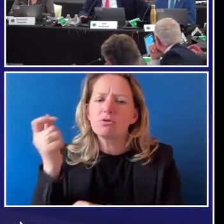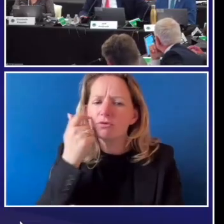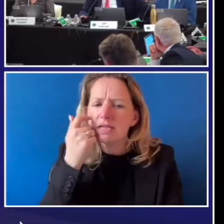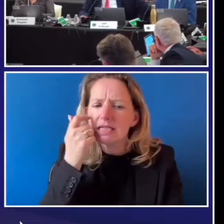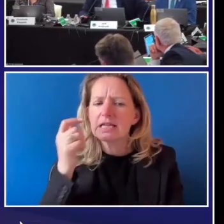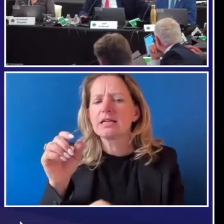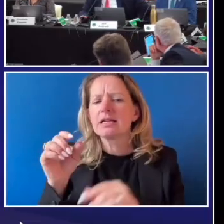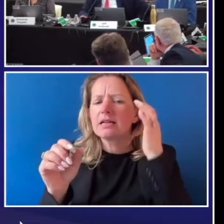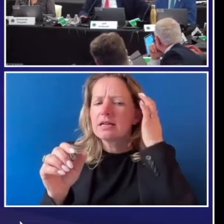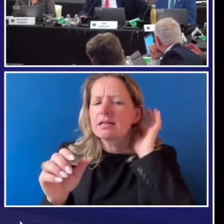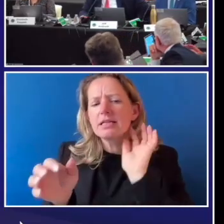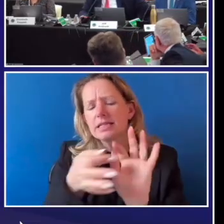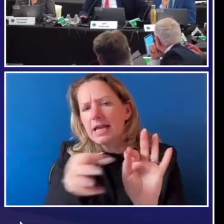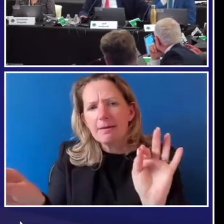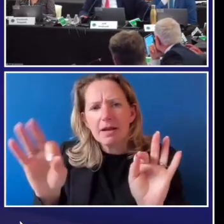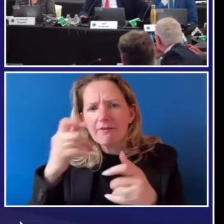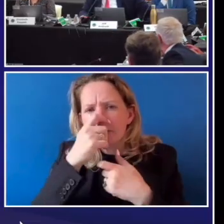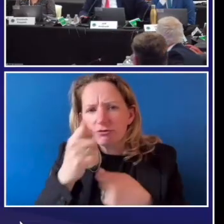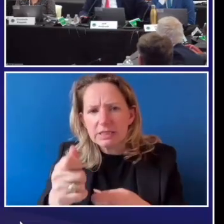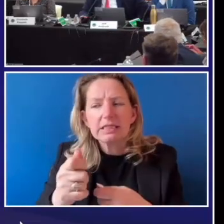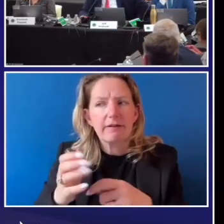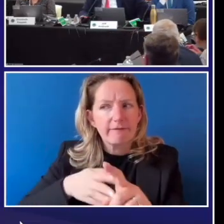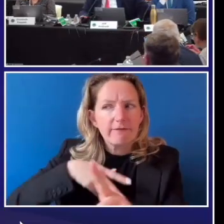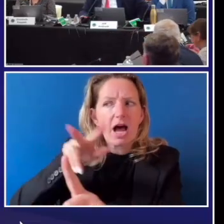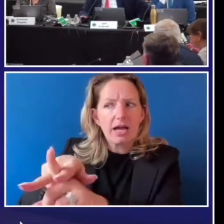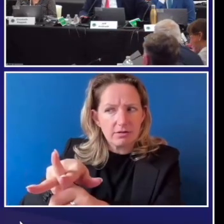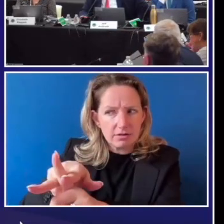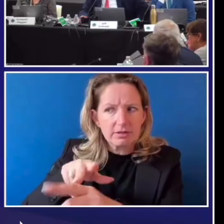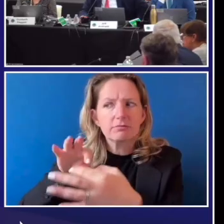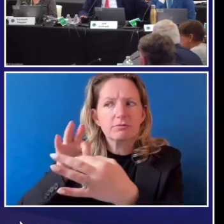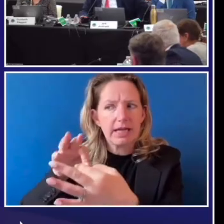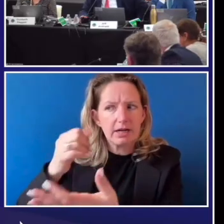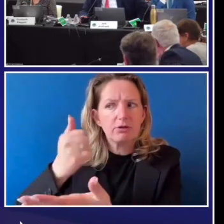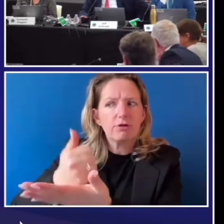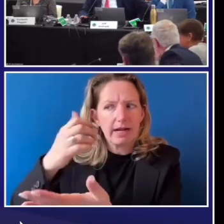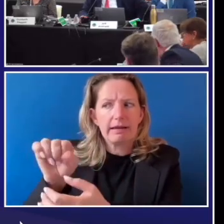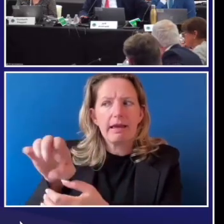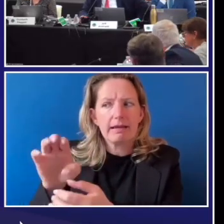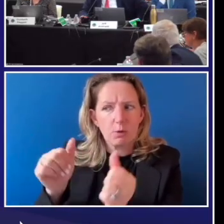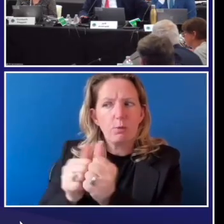an accreditation case by the Department of Justice, um, on uh, with the AVMA.